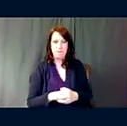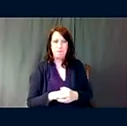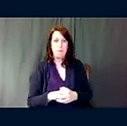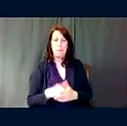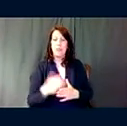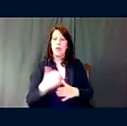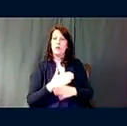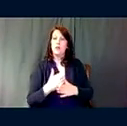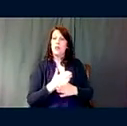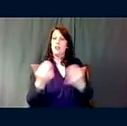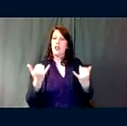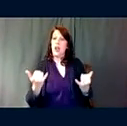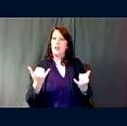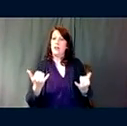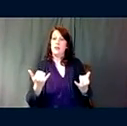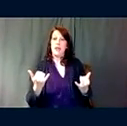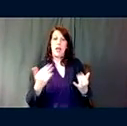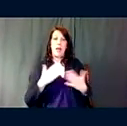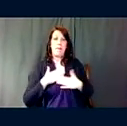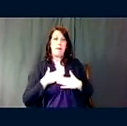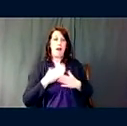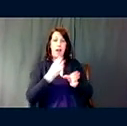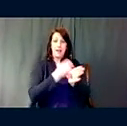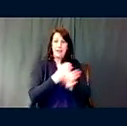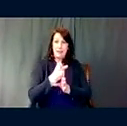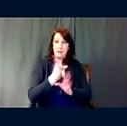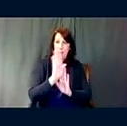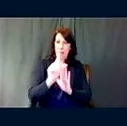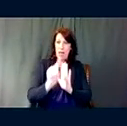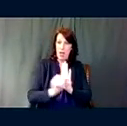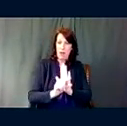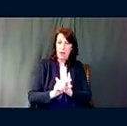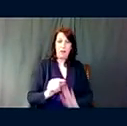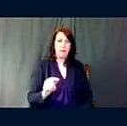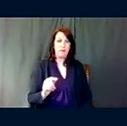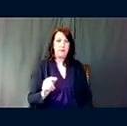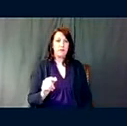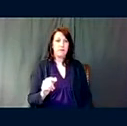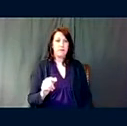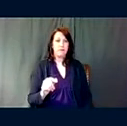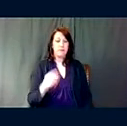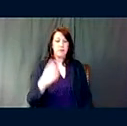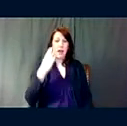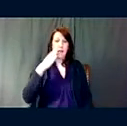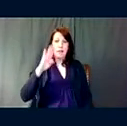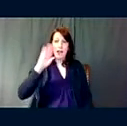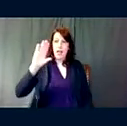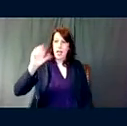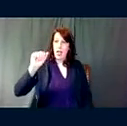SO WHAT I'LL BE SHARING WITH YOU TODAY ARE MY DISCIPLINARY